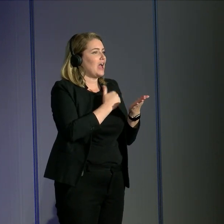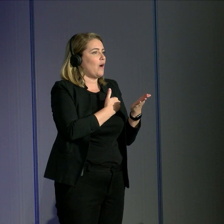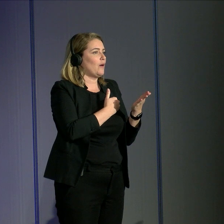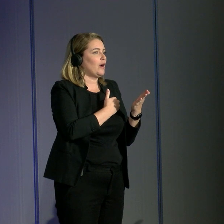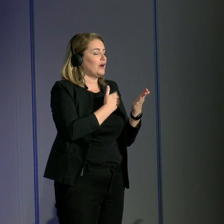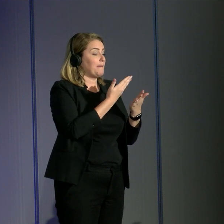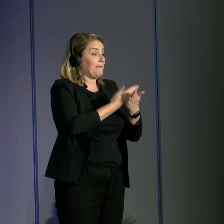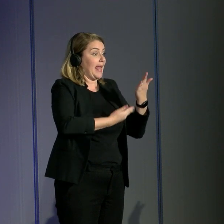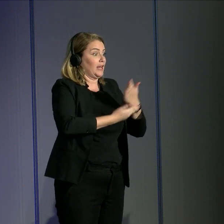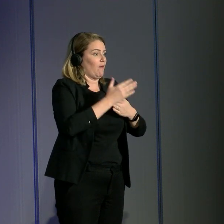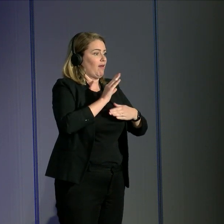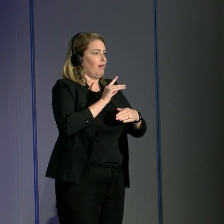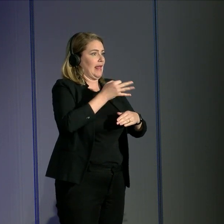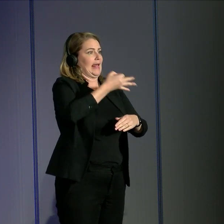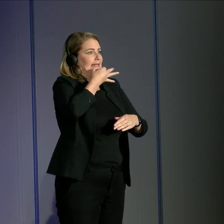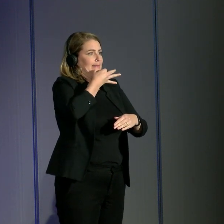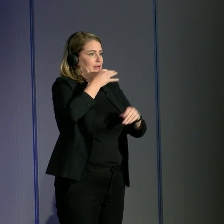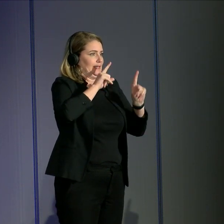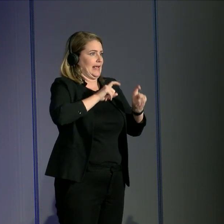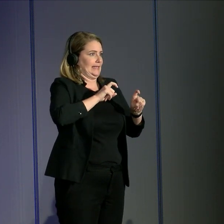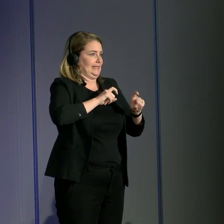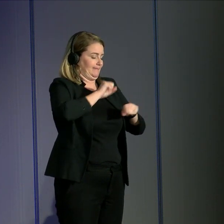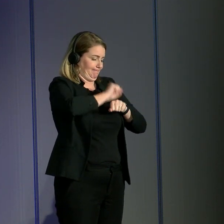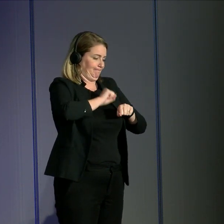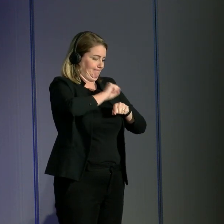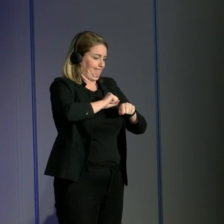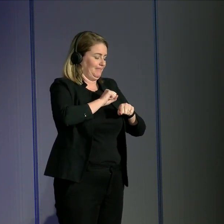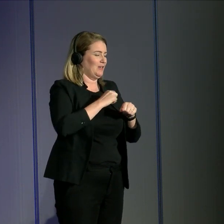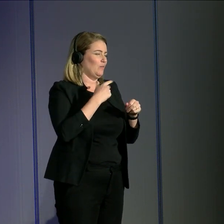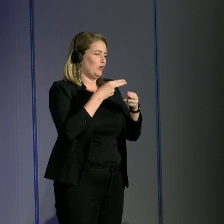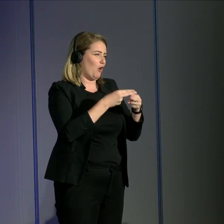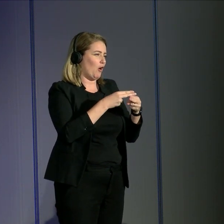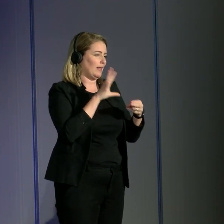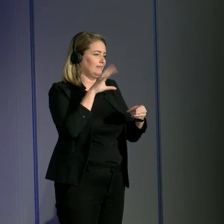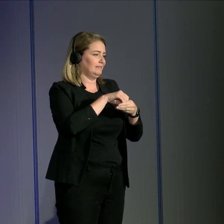What we call in our TPGi world is engagements.